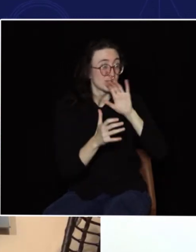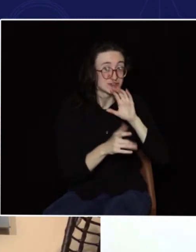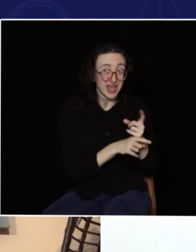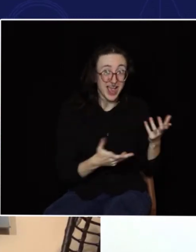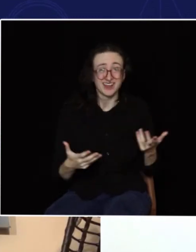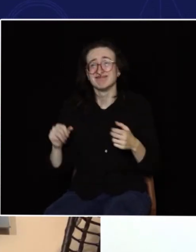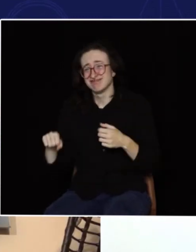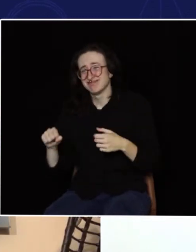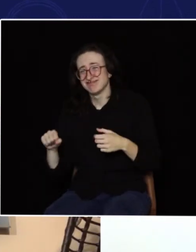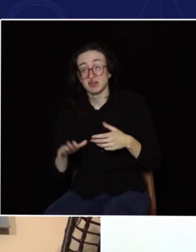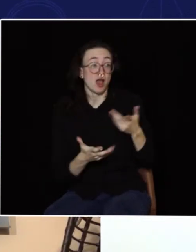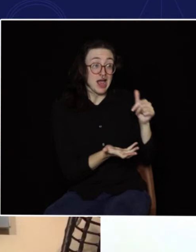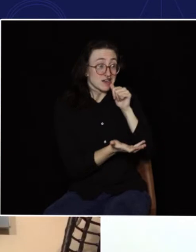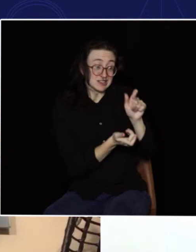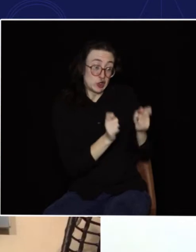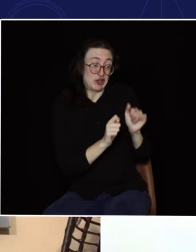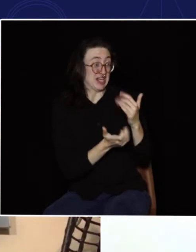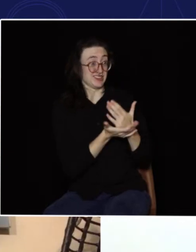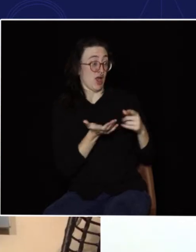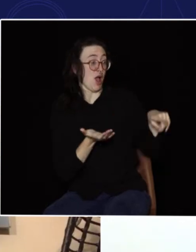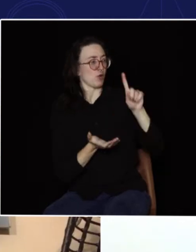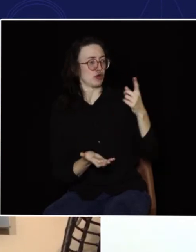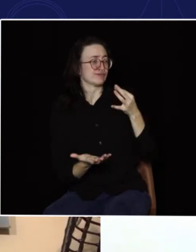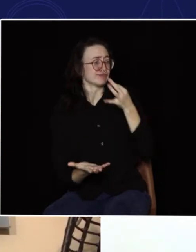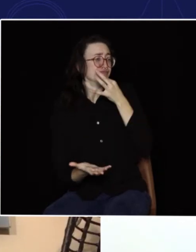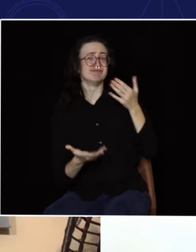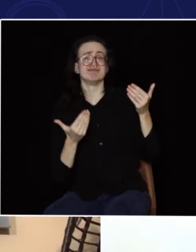[WILLIAMS:] And it still doesn’t change the fact that some people are just gifted at it.